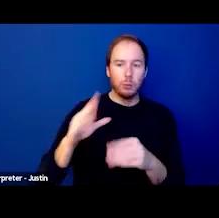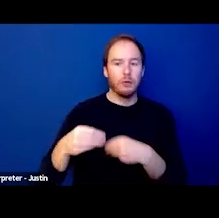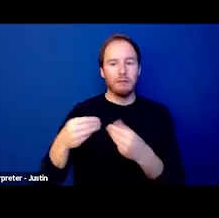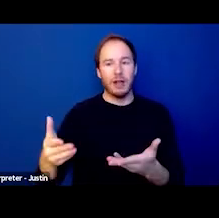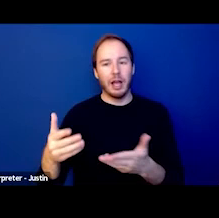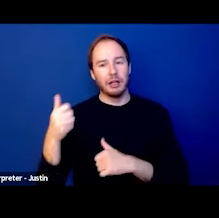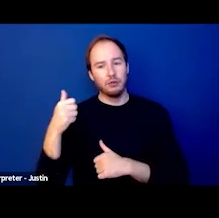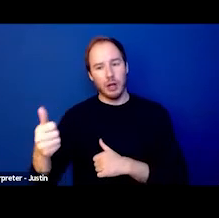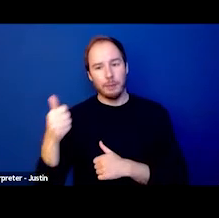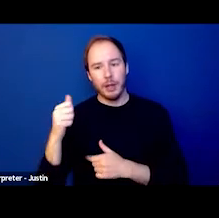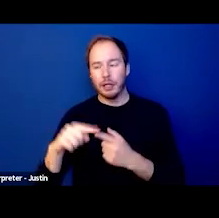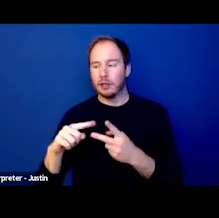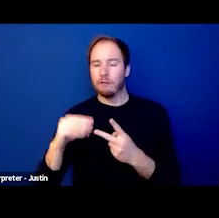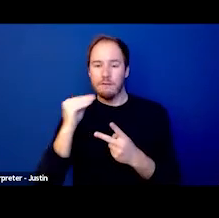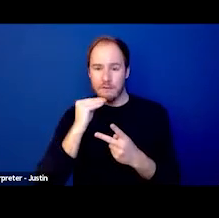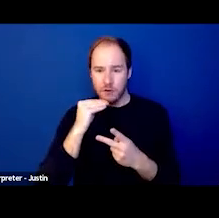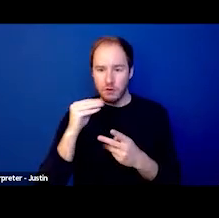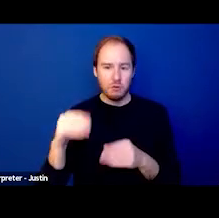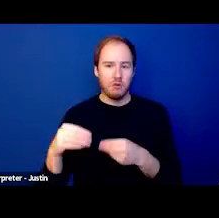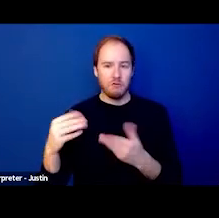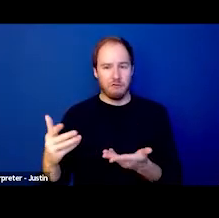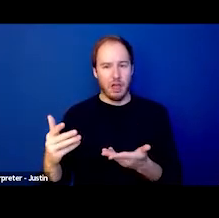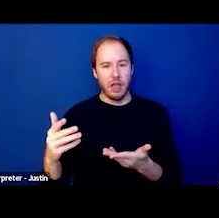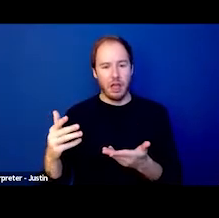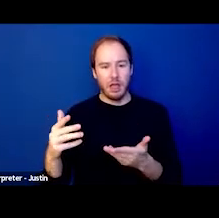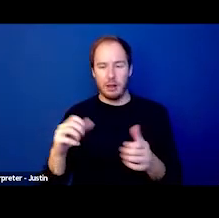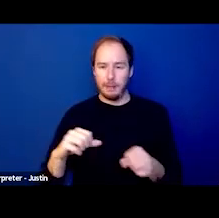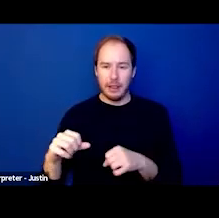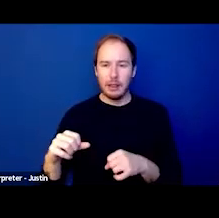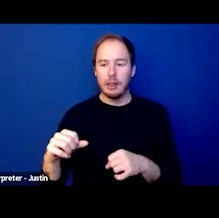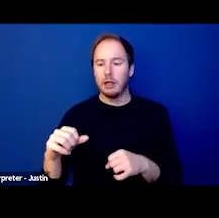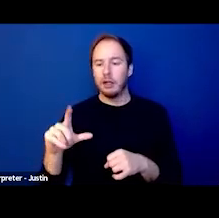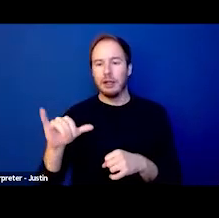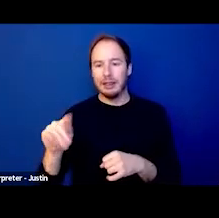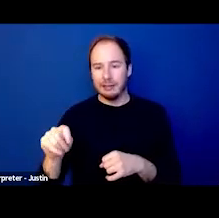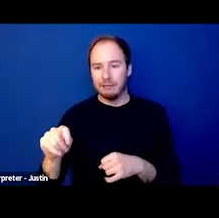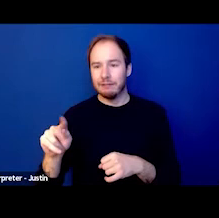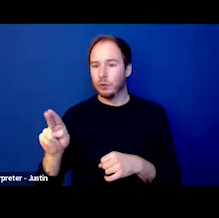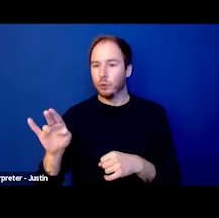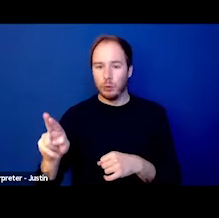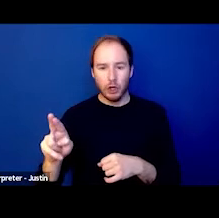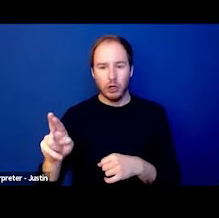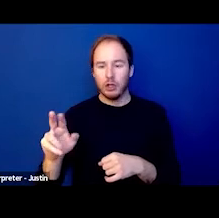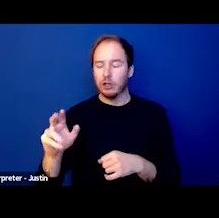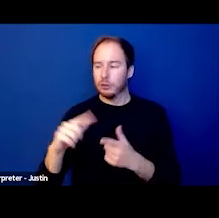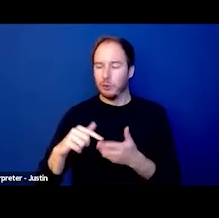if they are in person. So we can provide Lyft, Uber, things like that to get people where they need to be